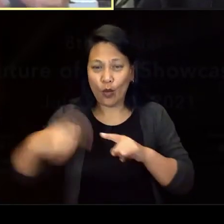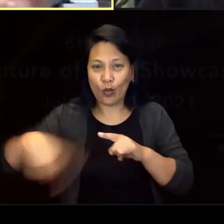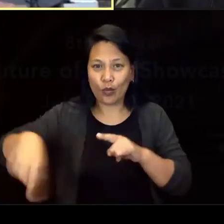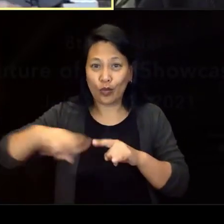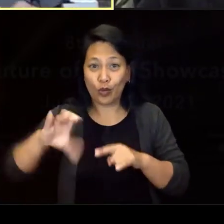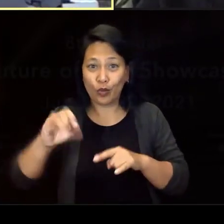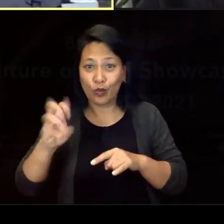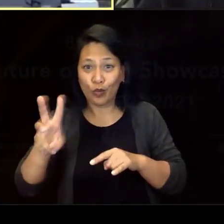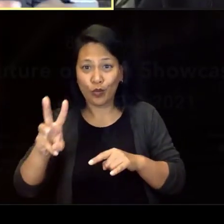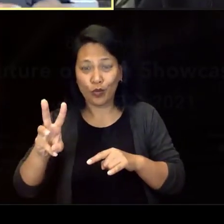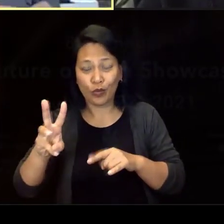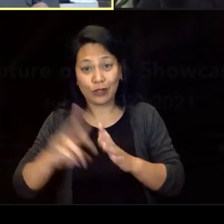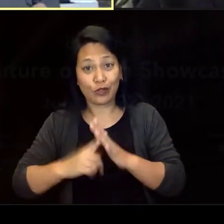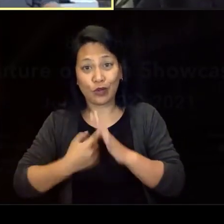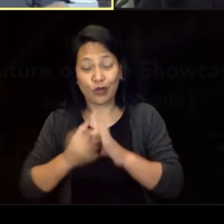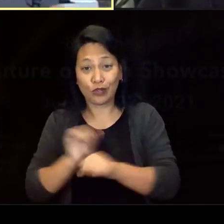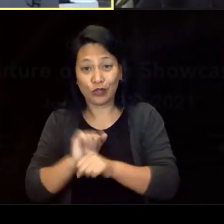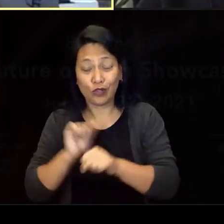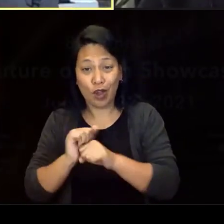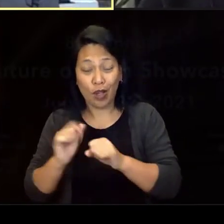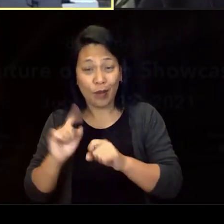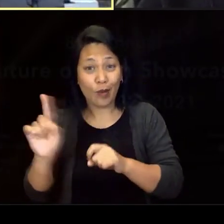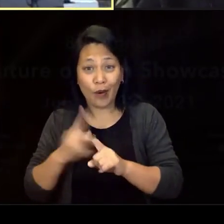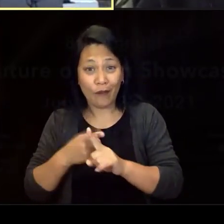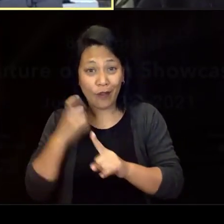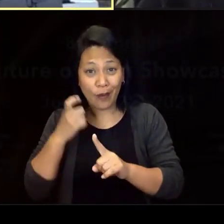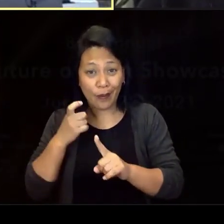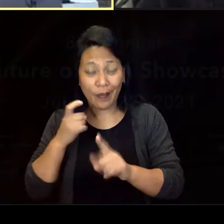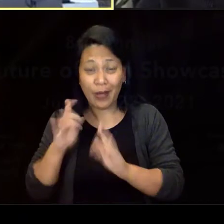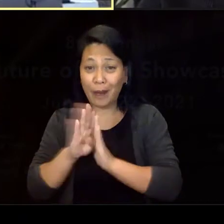And sometimes like we come from, come from past.